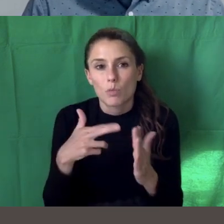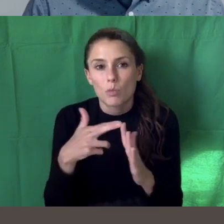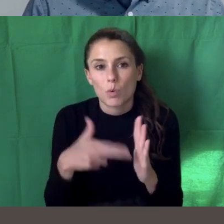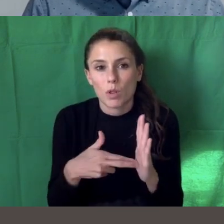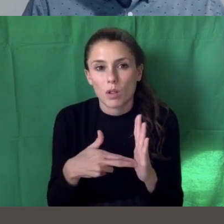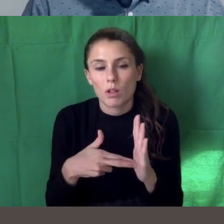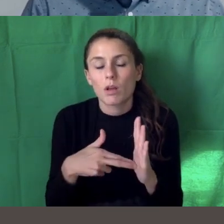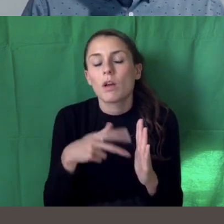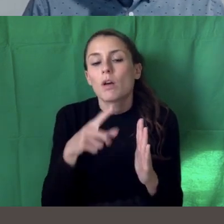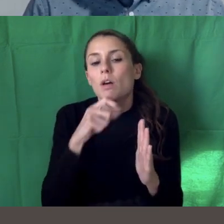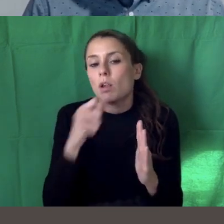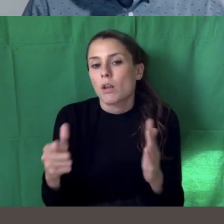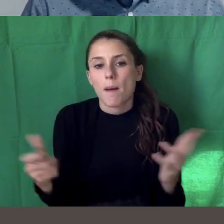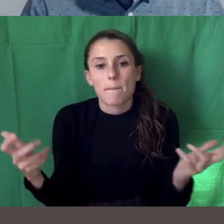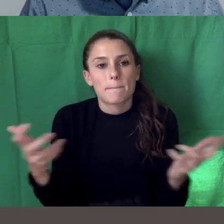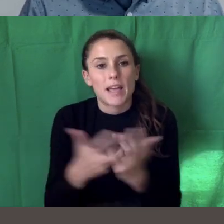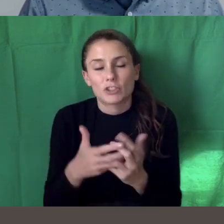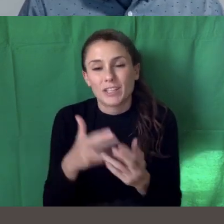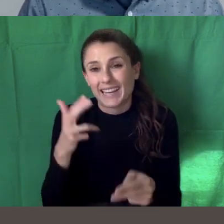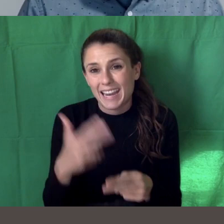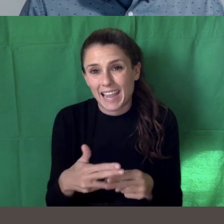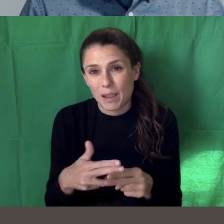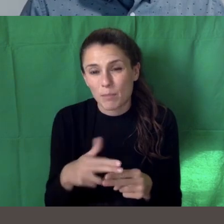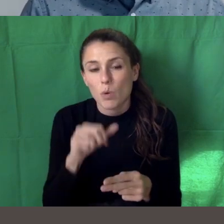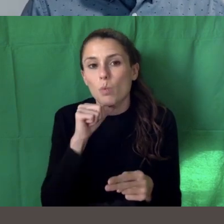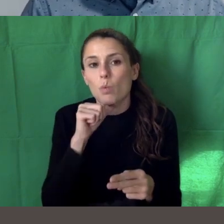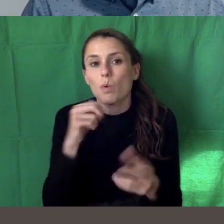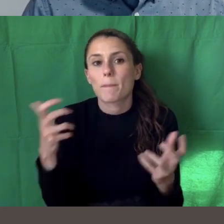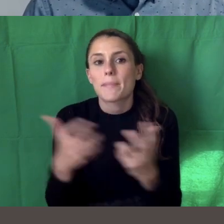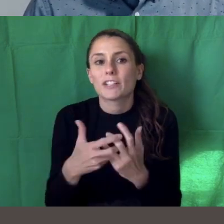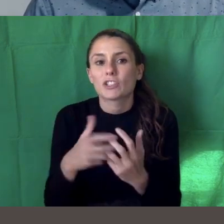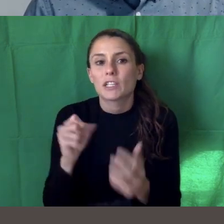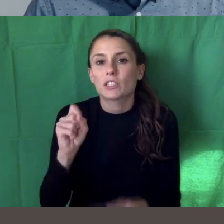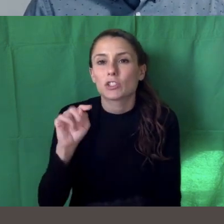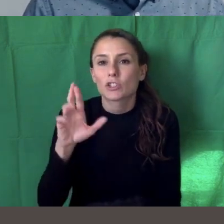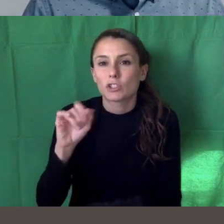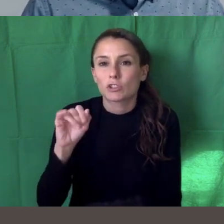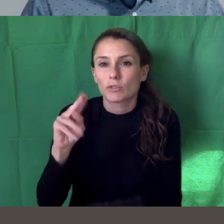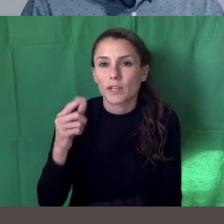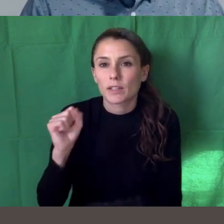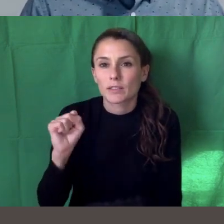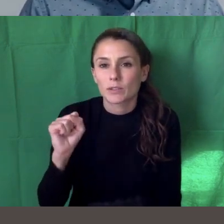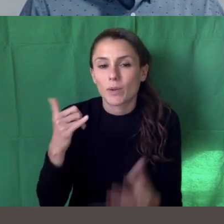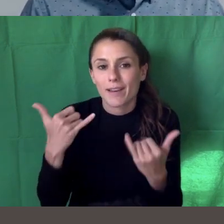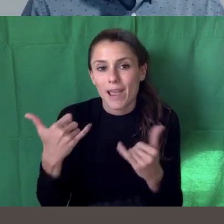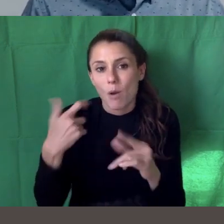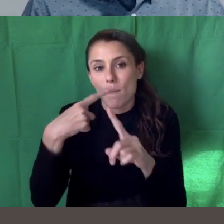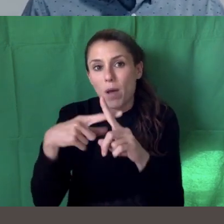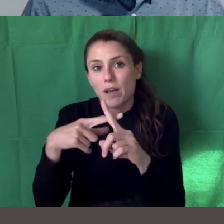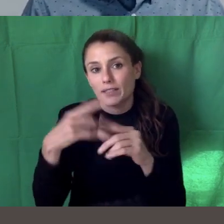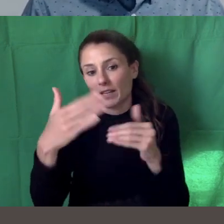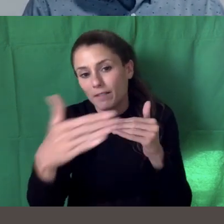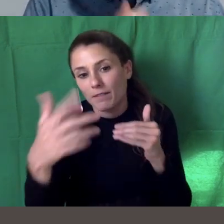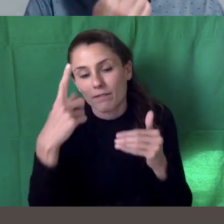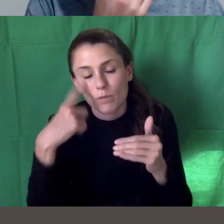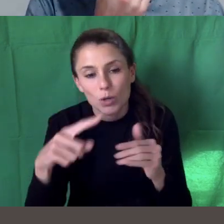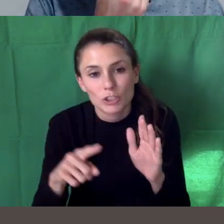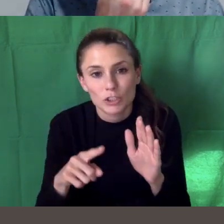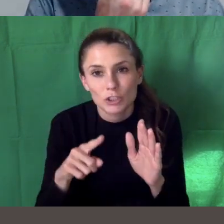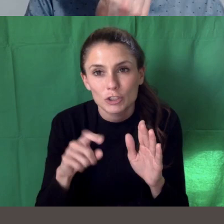But this time, we're not matching a name. We're matching strings. So there's a positive look ahead here for string.